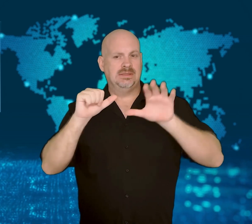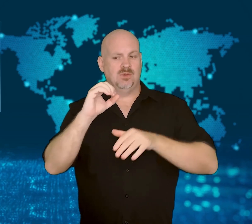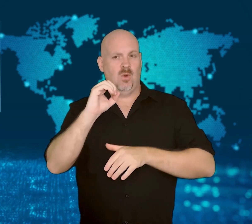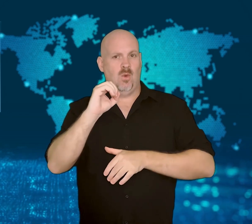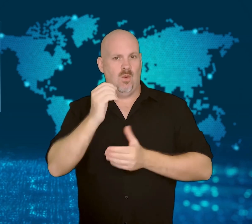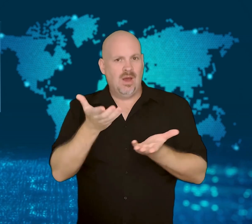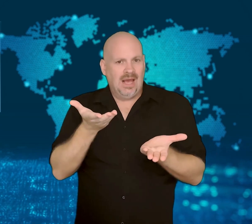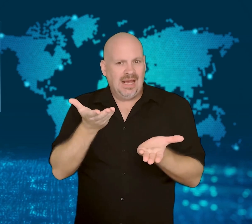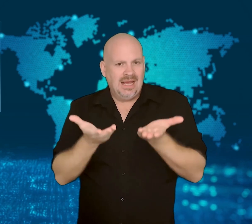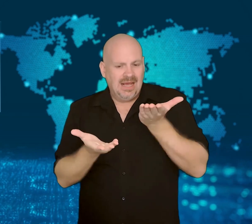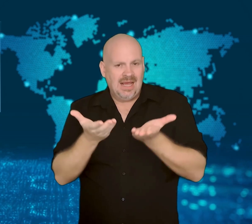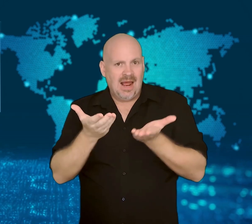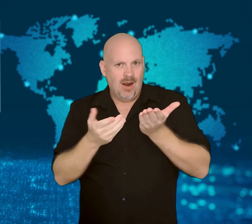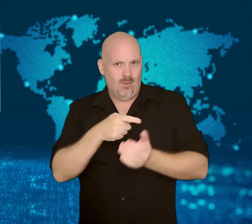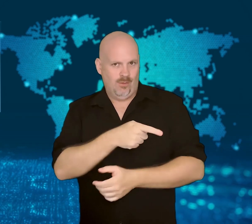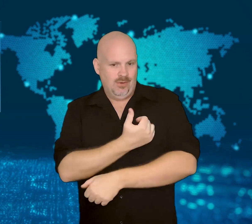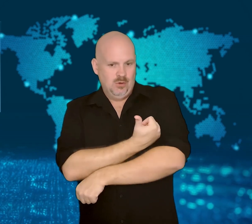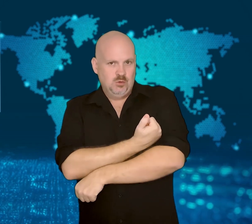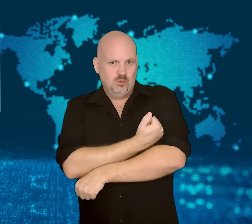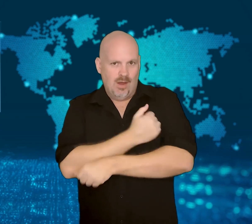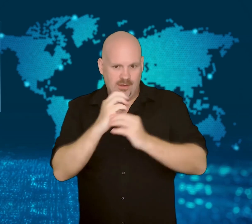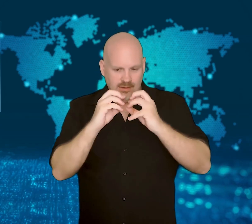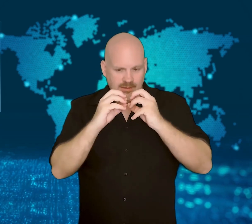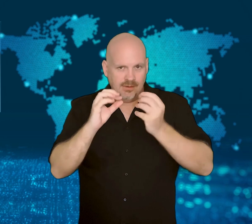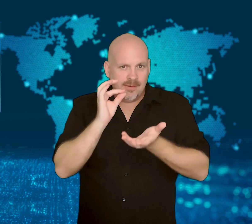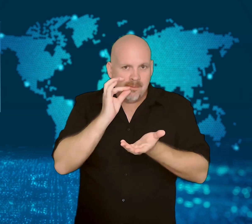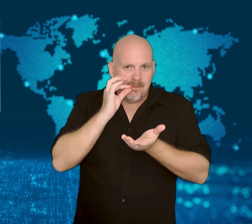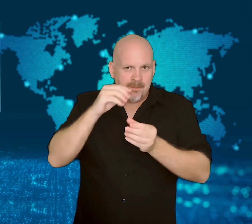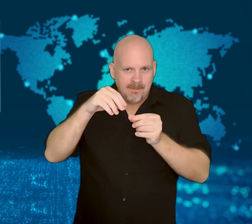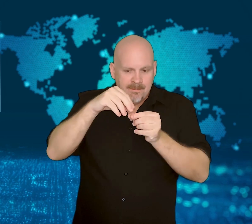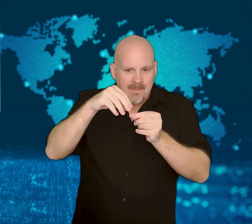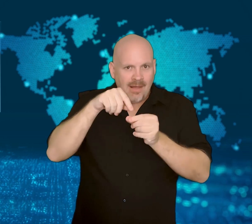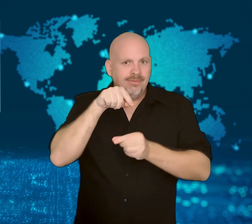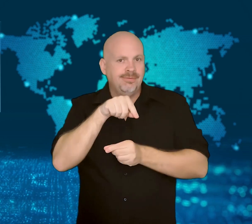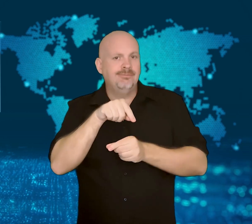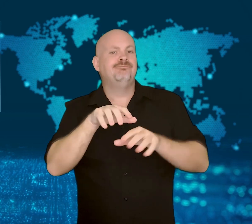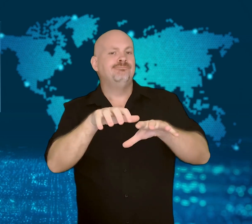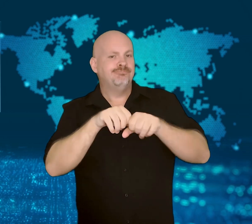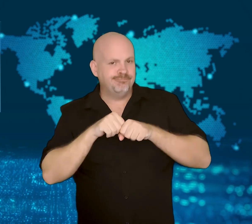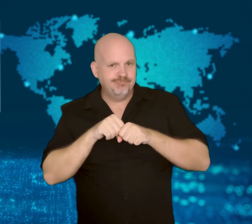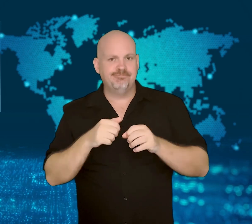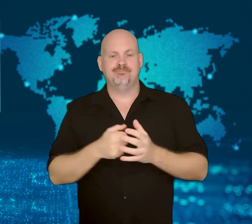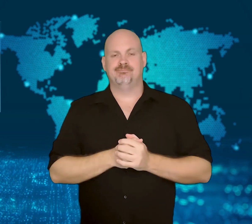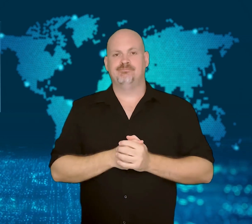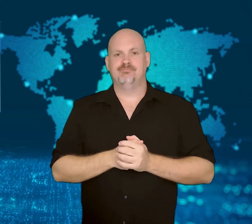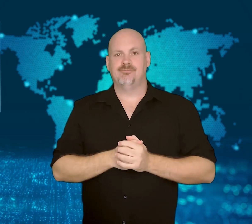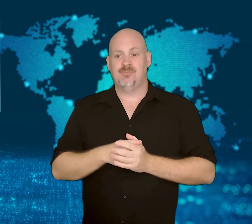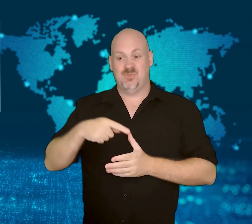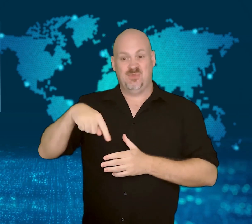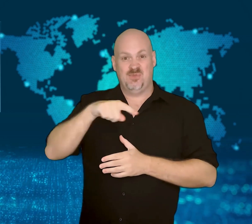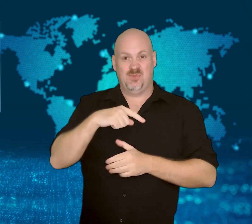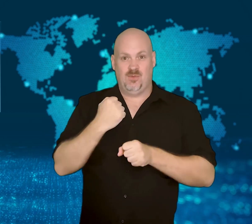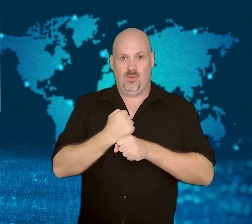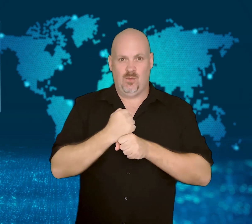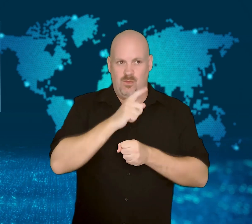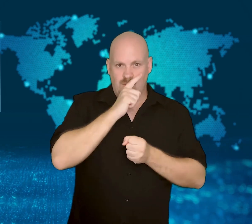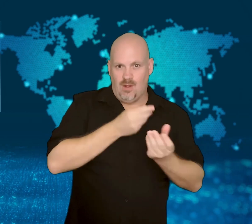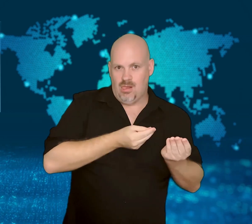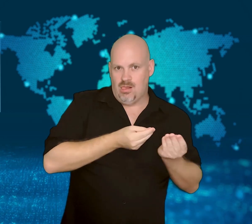The smugglers used the same marble stone to hide the meth.